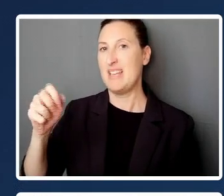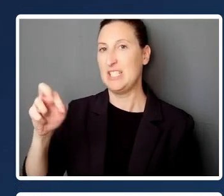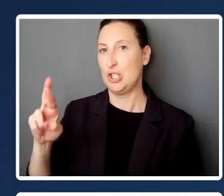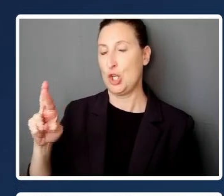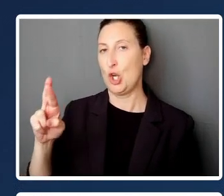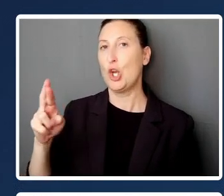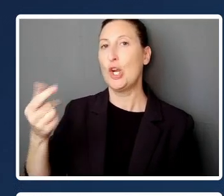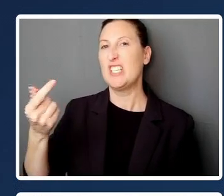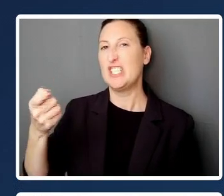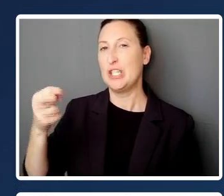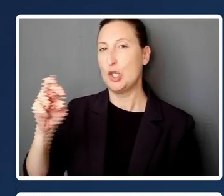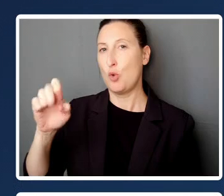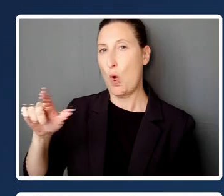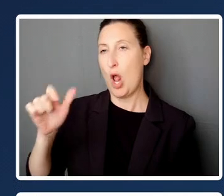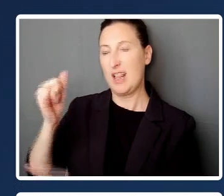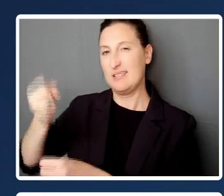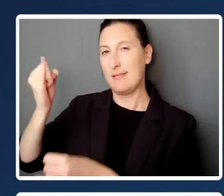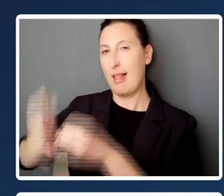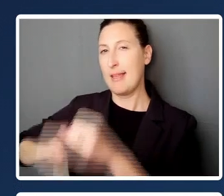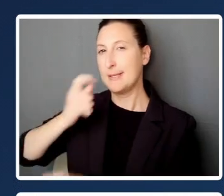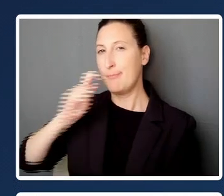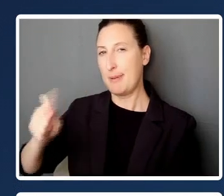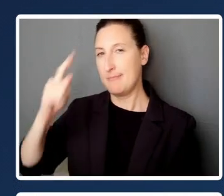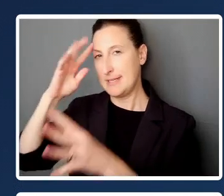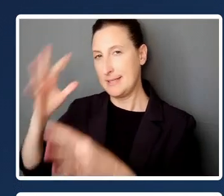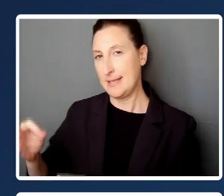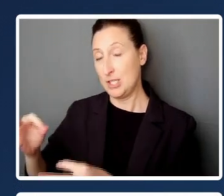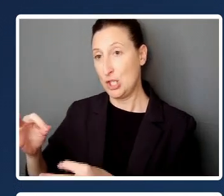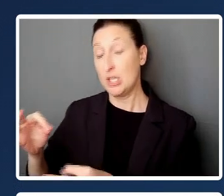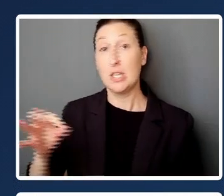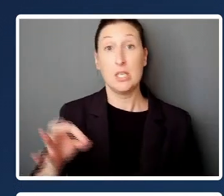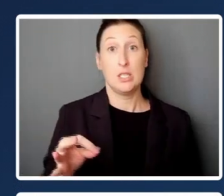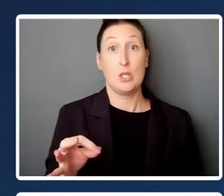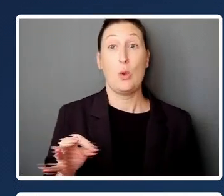And USPS does put out about three dozen designs each year.